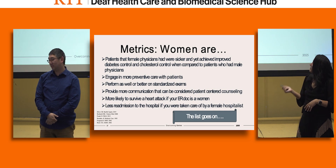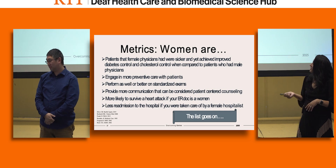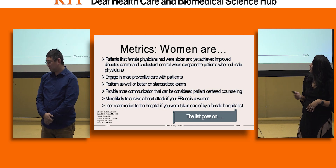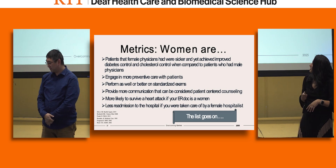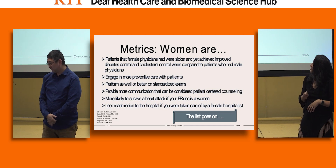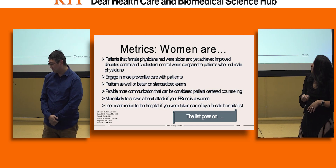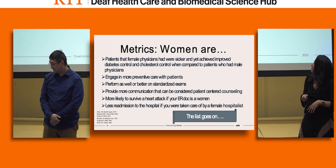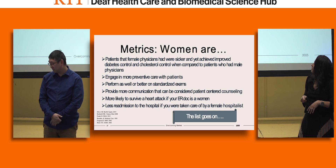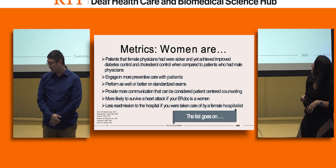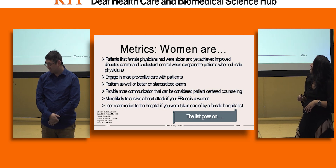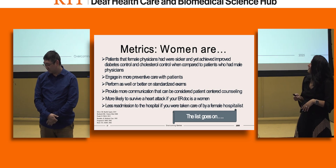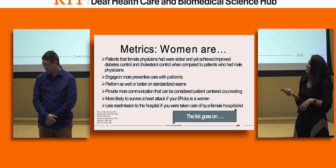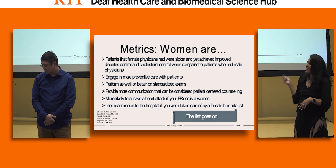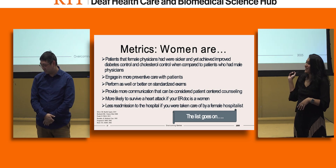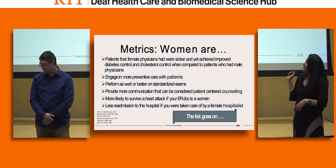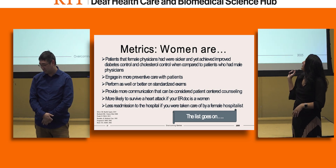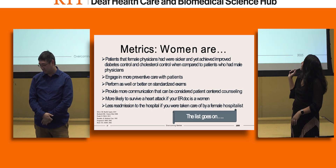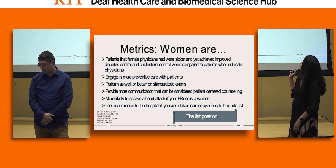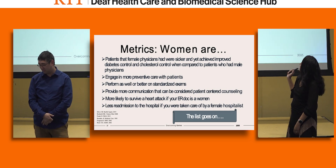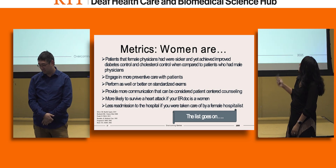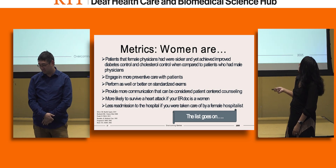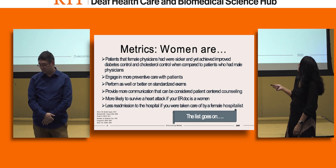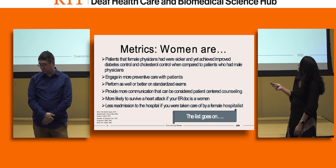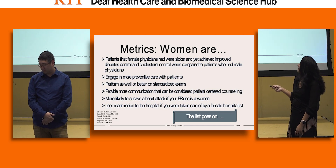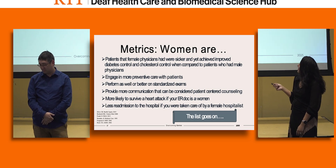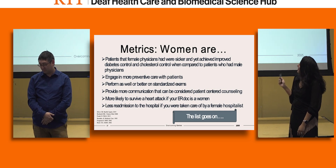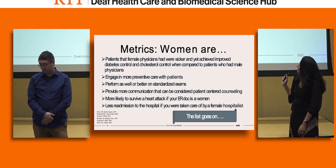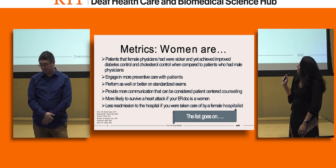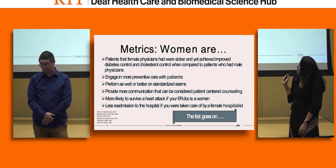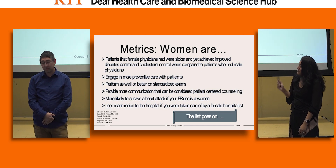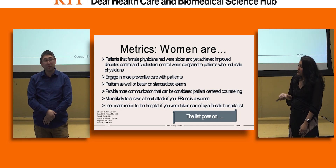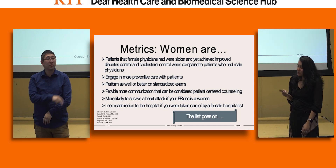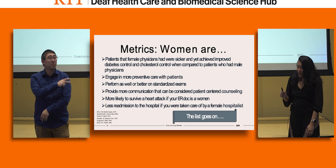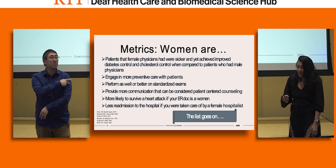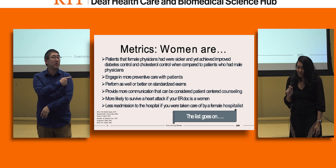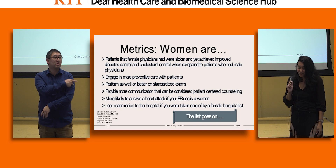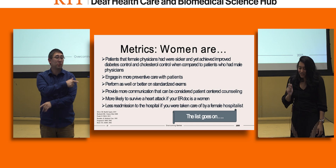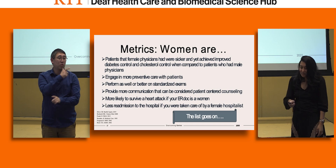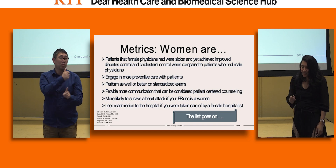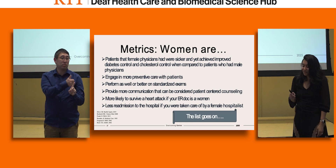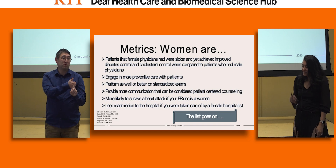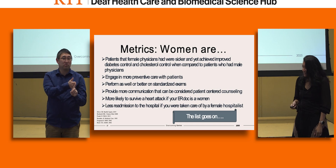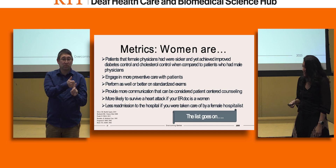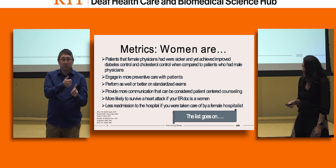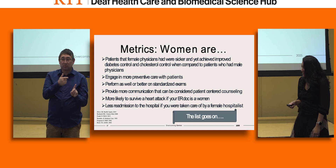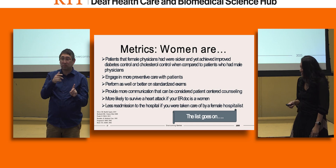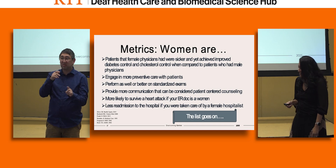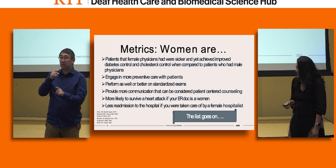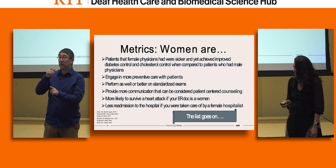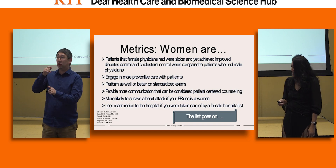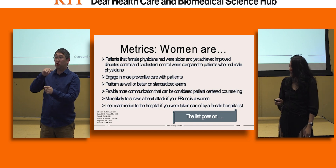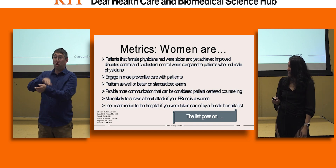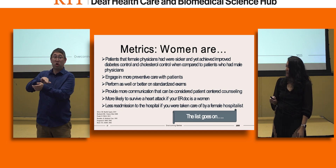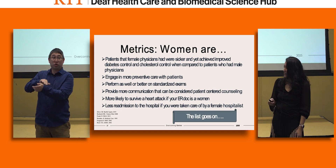The metrics show that patients who have female physicians,